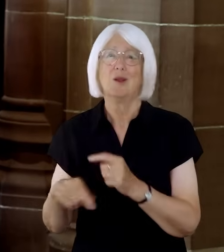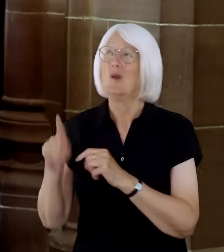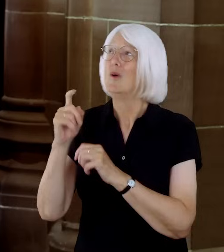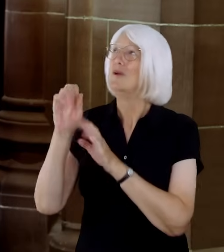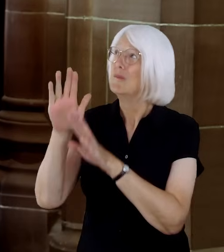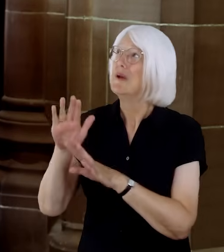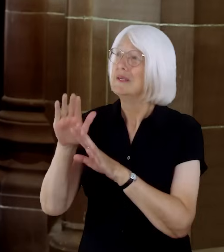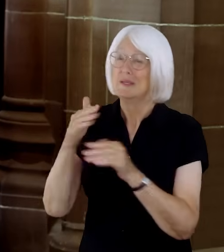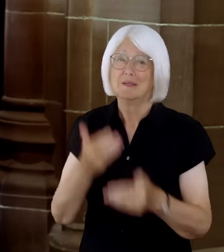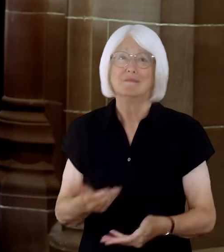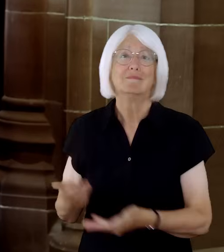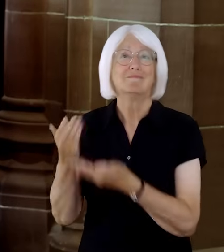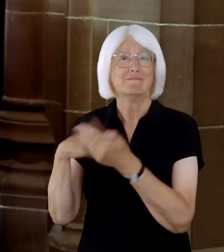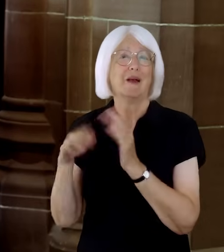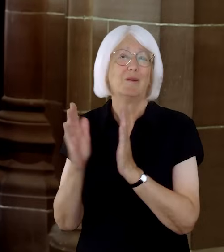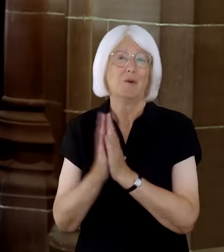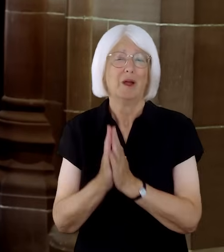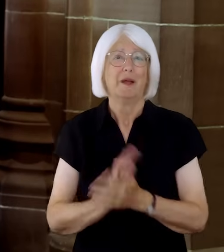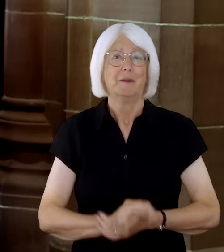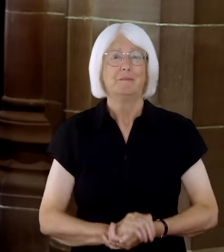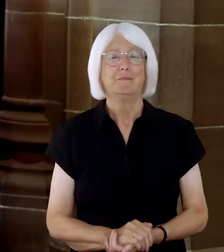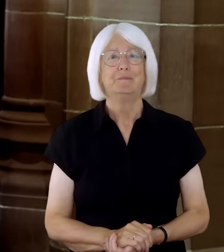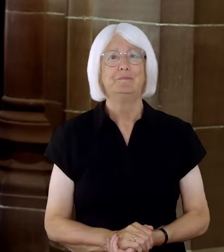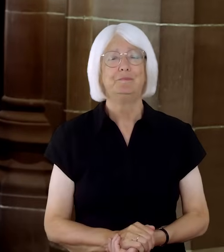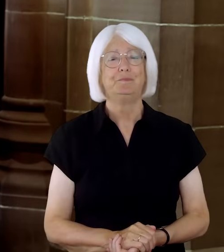Lord, in your mercy, hear our prayer.